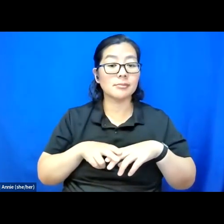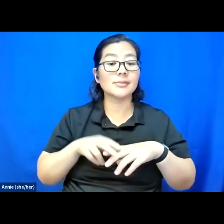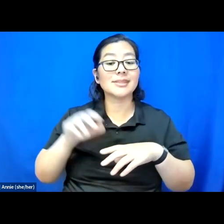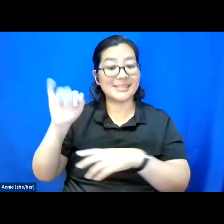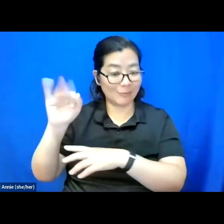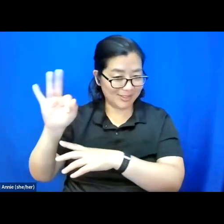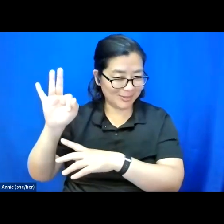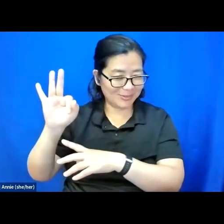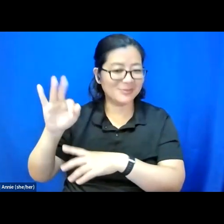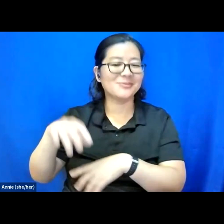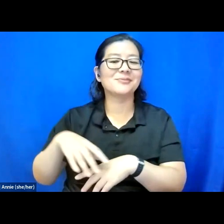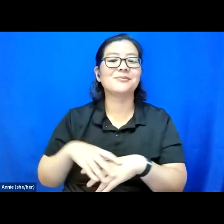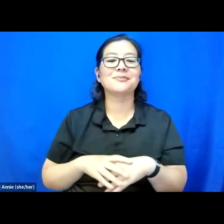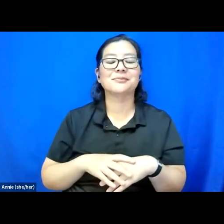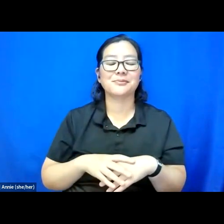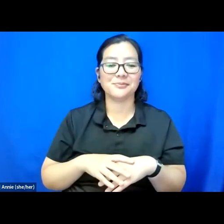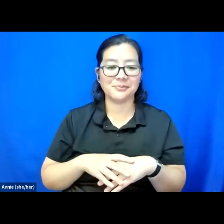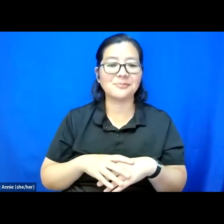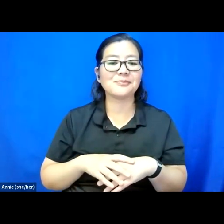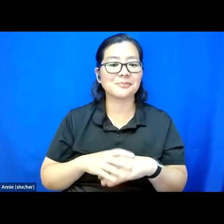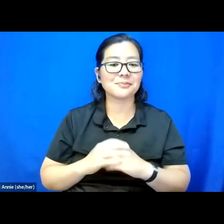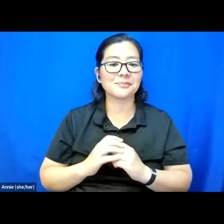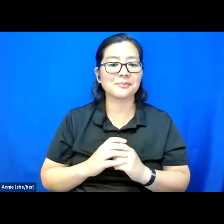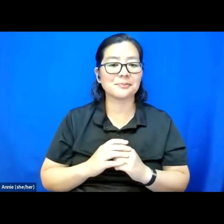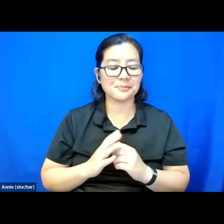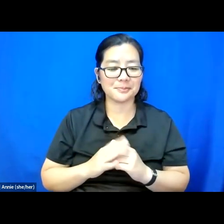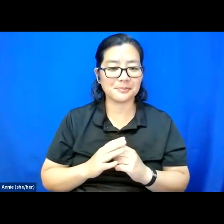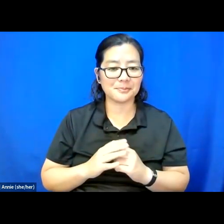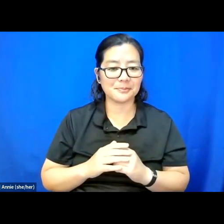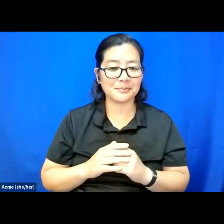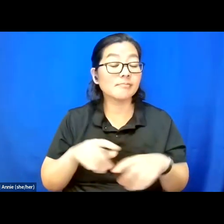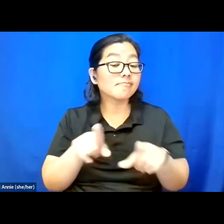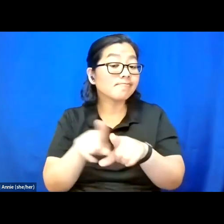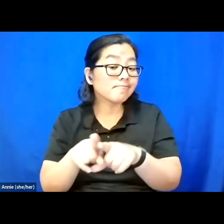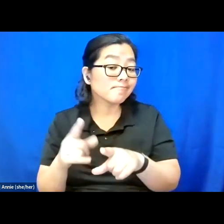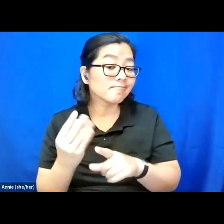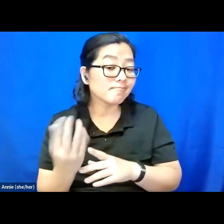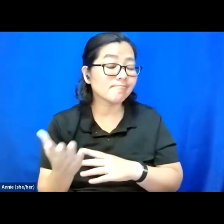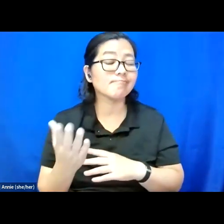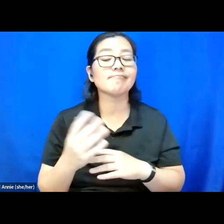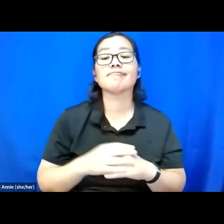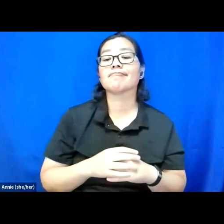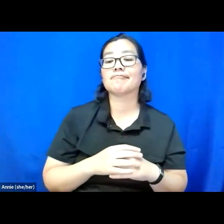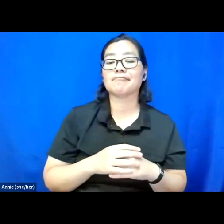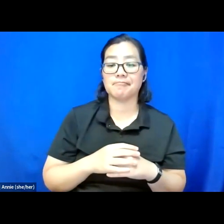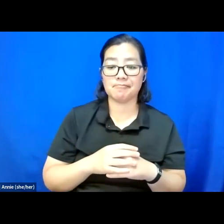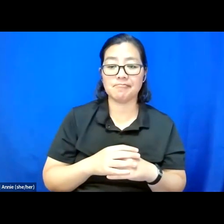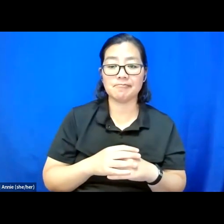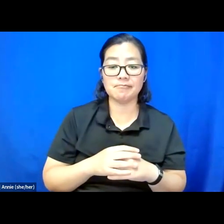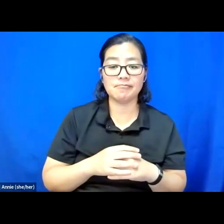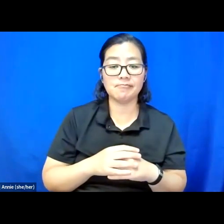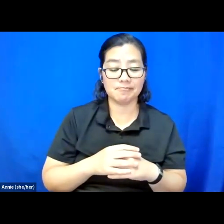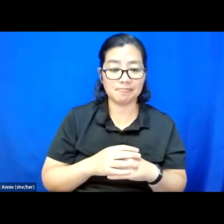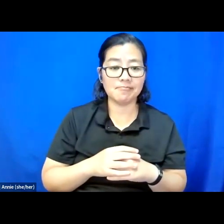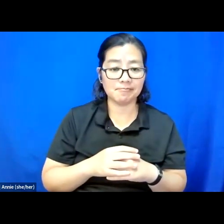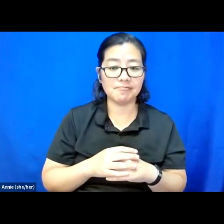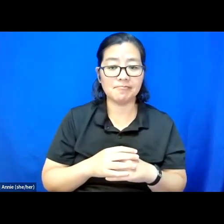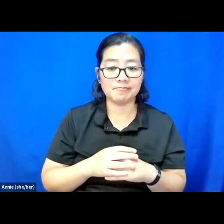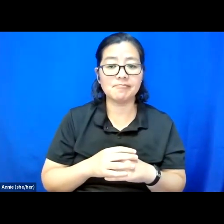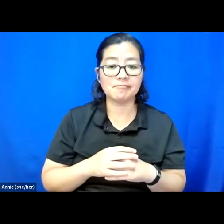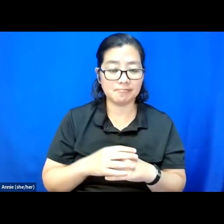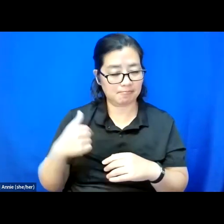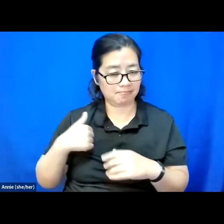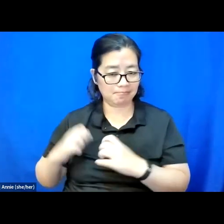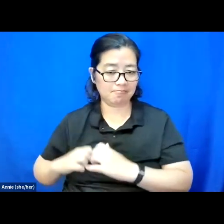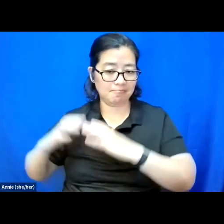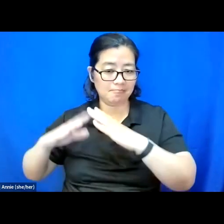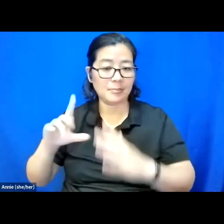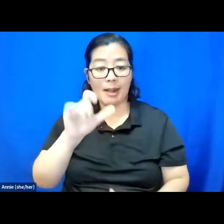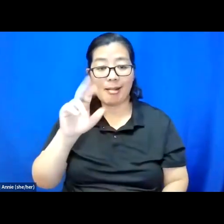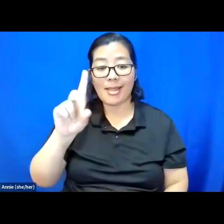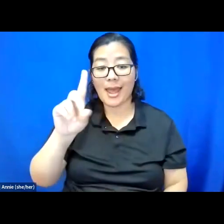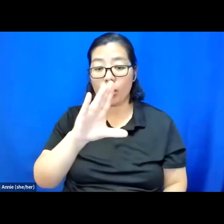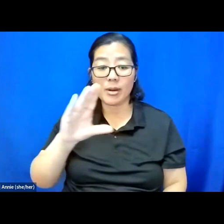So I would also like to say that I am the founder of Loud and Unchained Theater Co